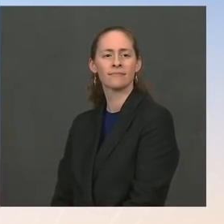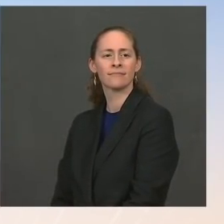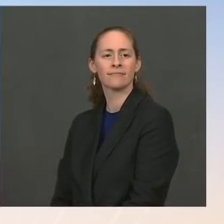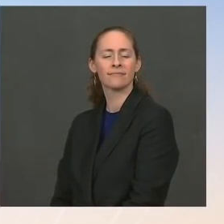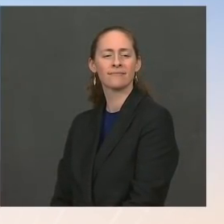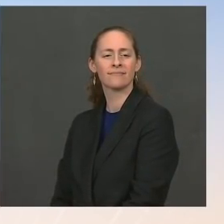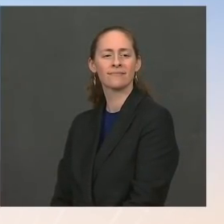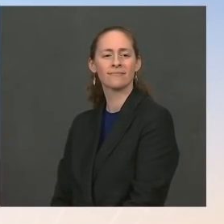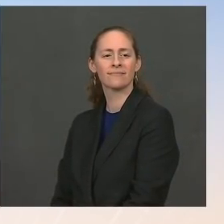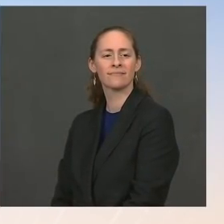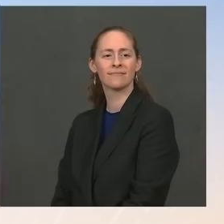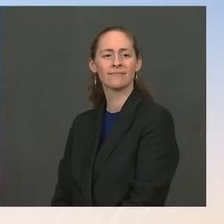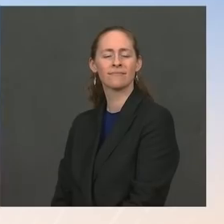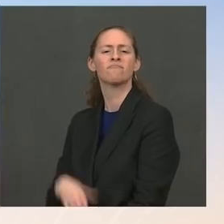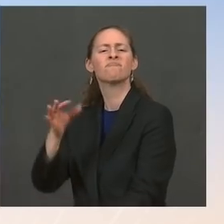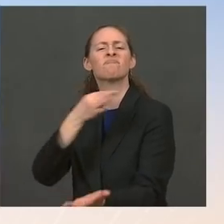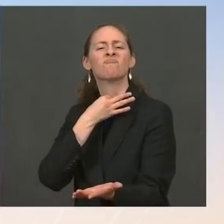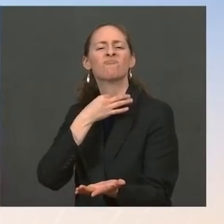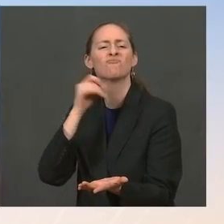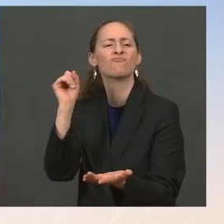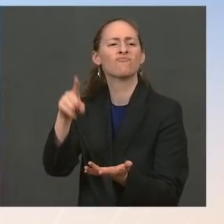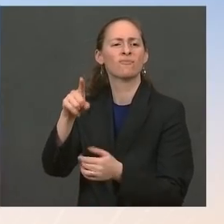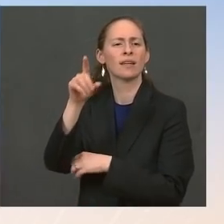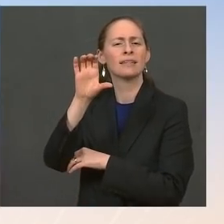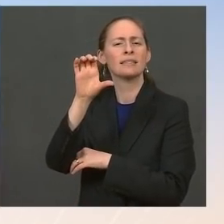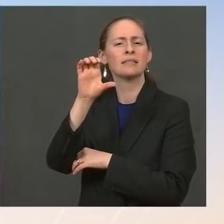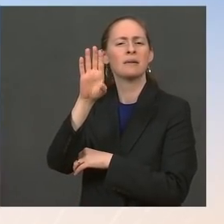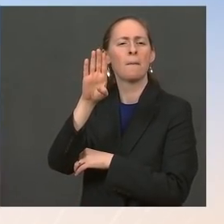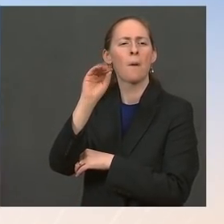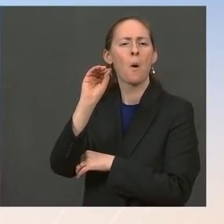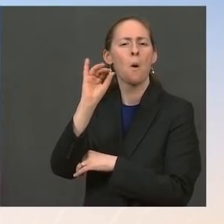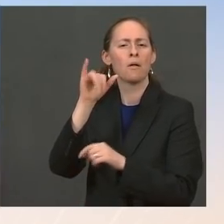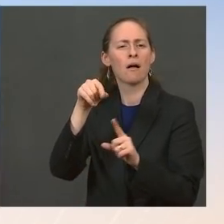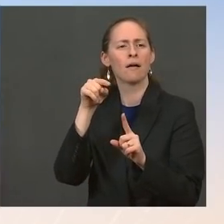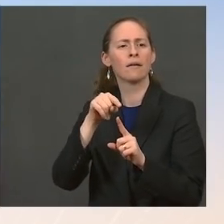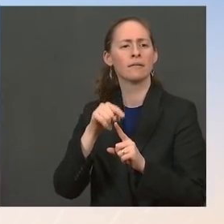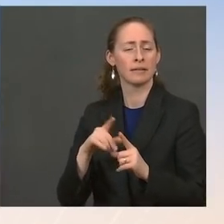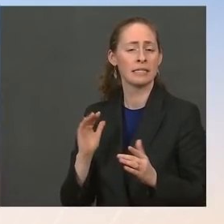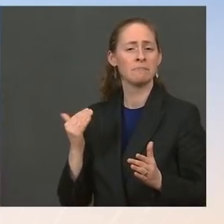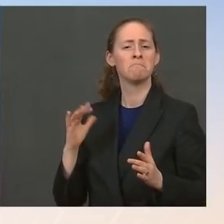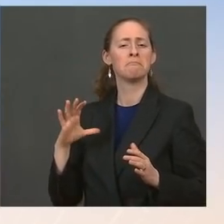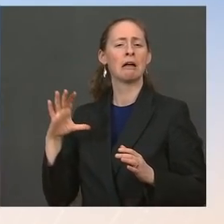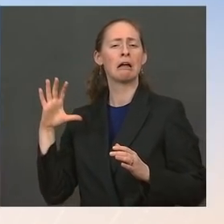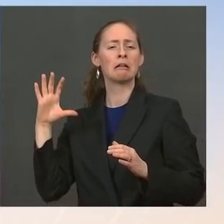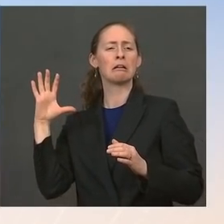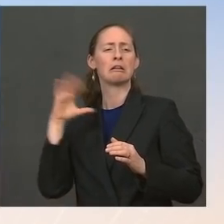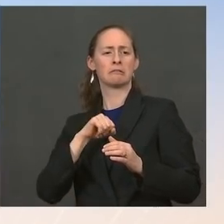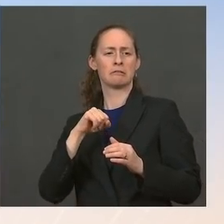The CBO estimated that this -- the tax enforcement would bring in a little over $200 billion.